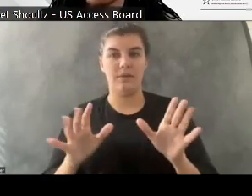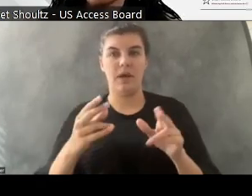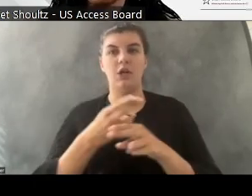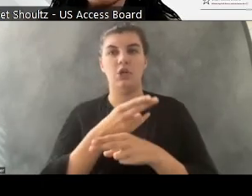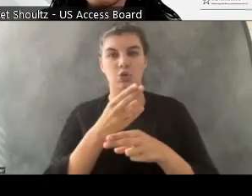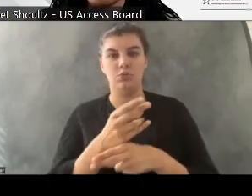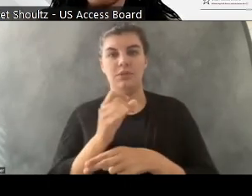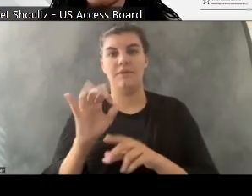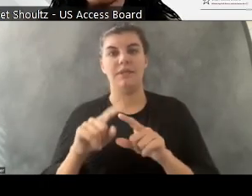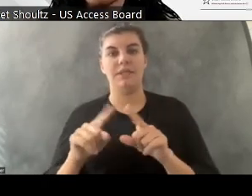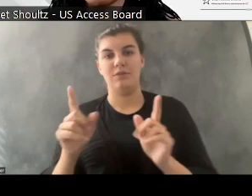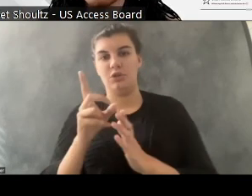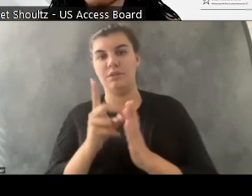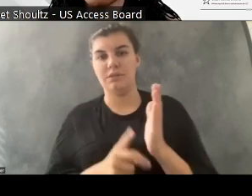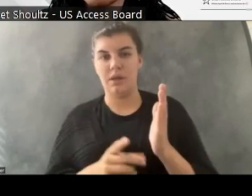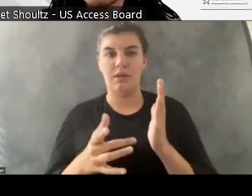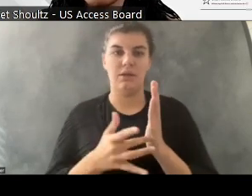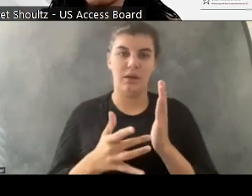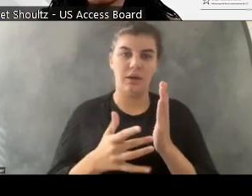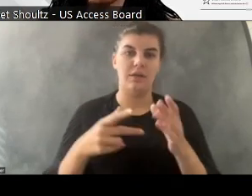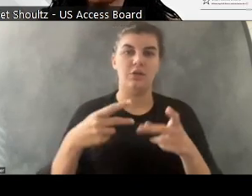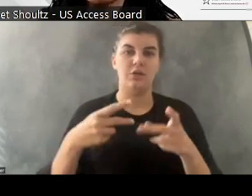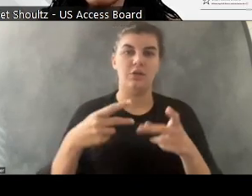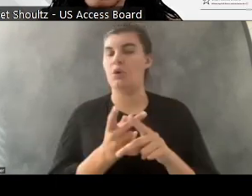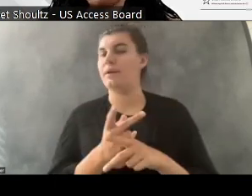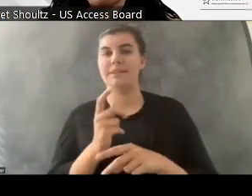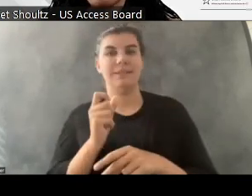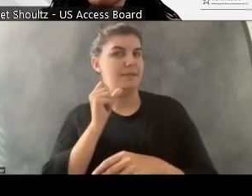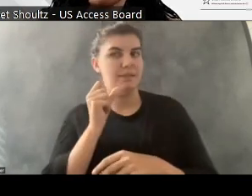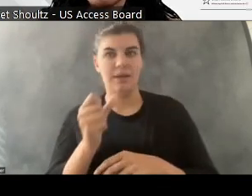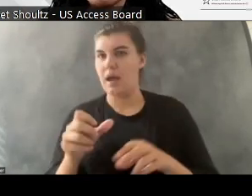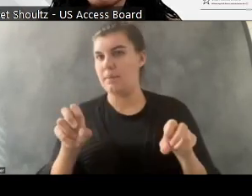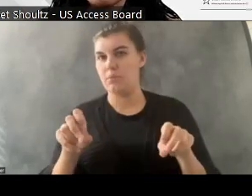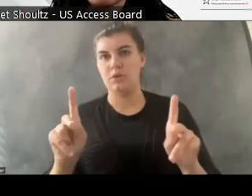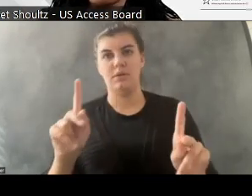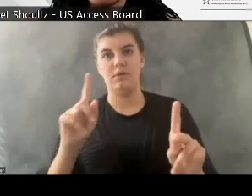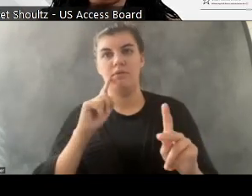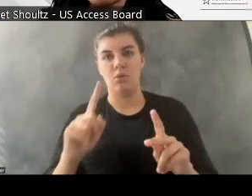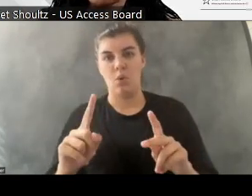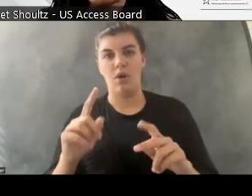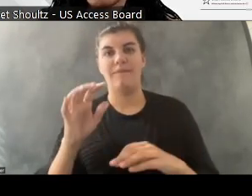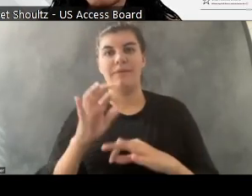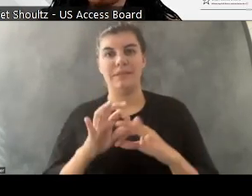of alternative designs products or technologies is not permitted for facilities subject to the